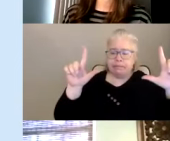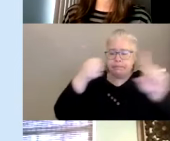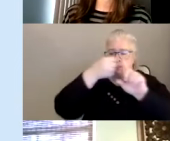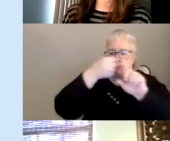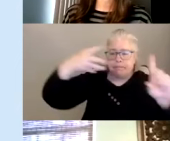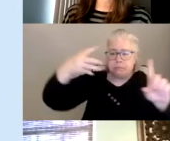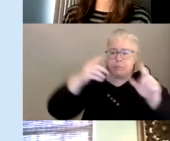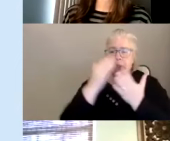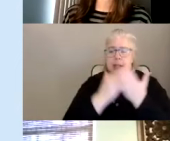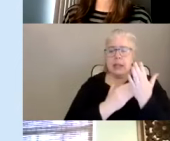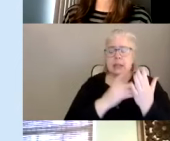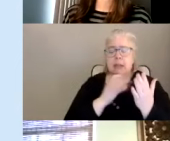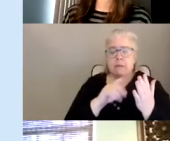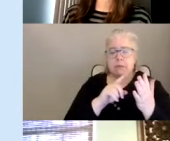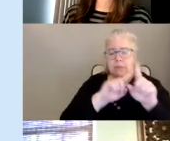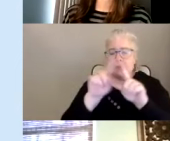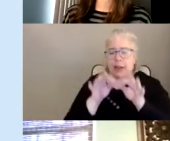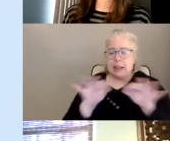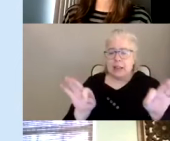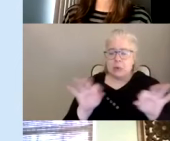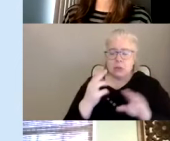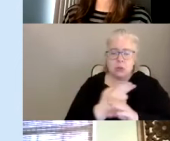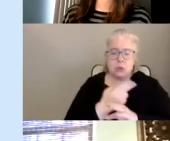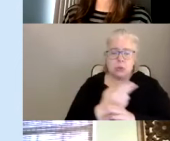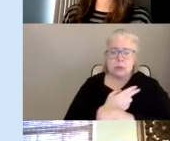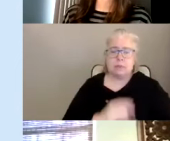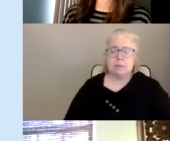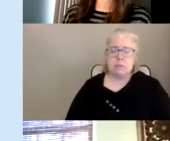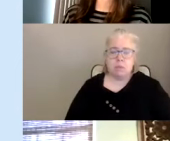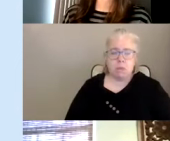of what those languages and percentages are as well.